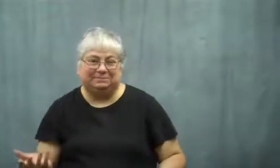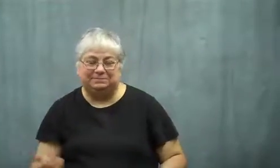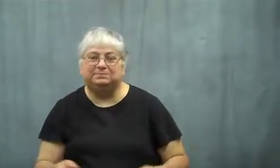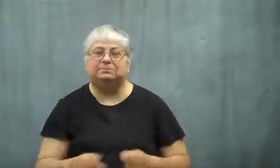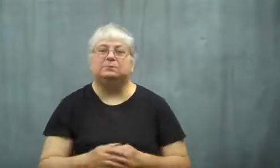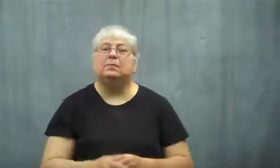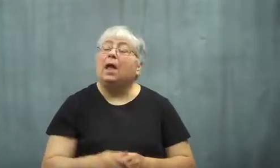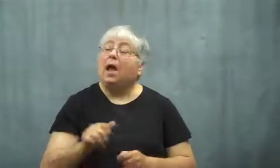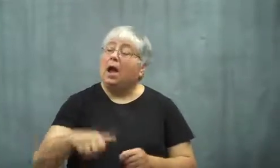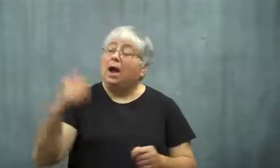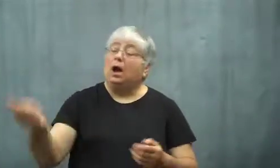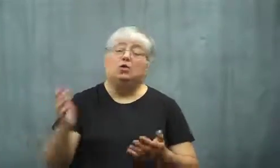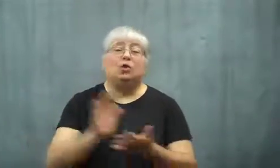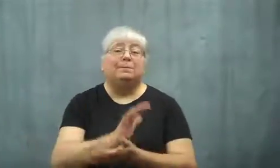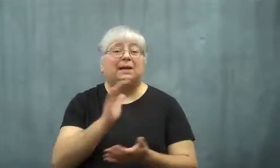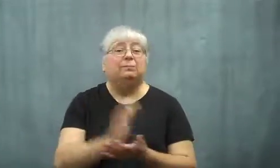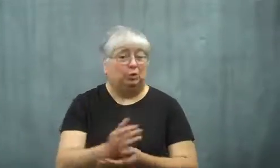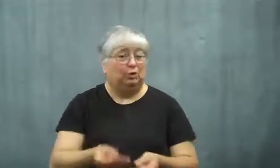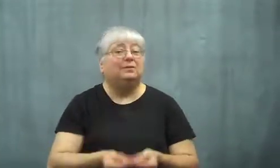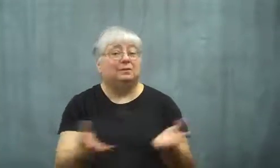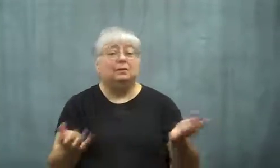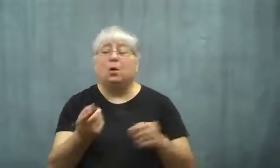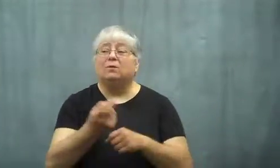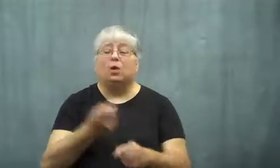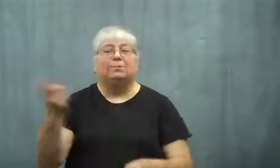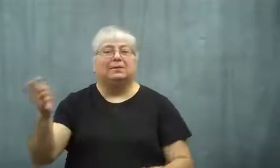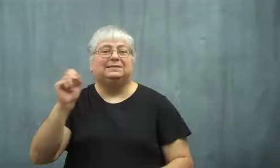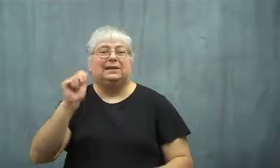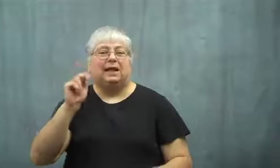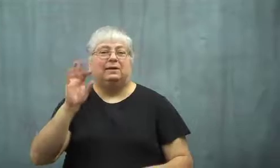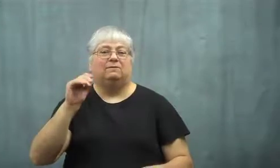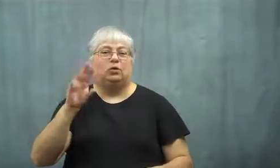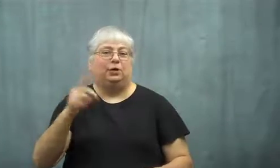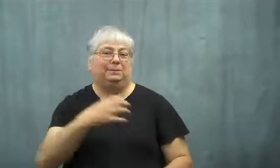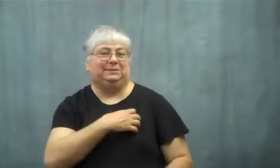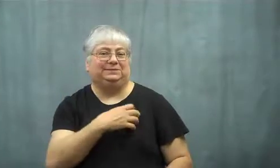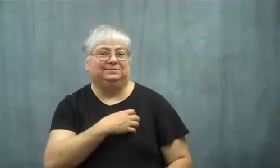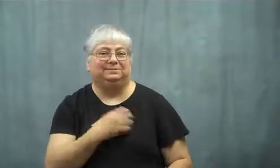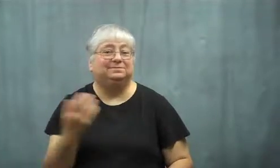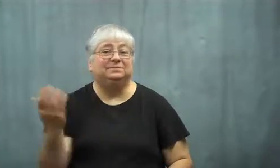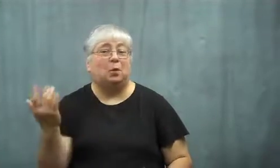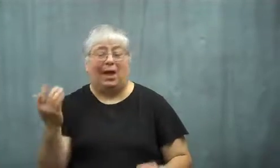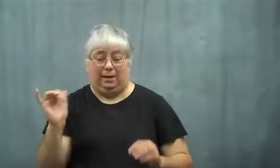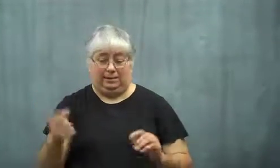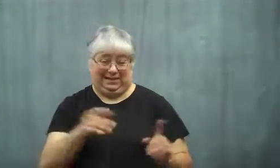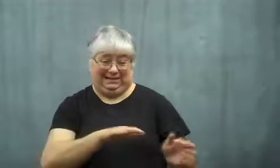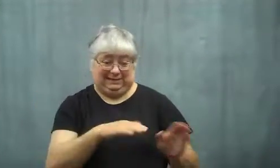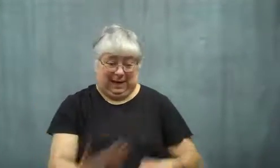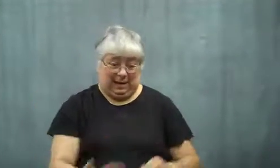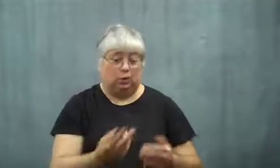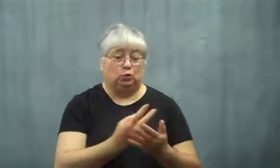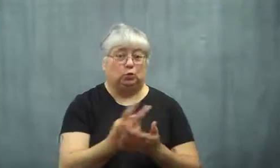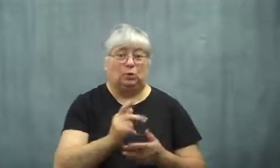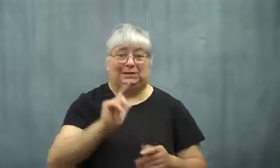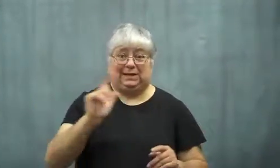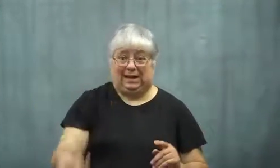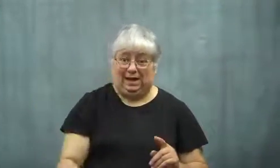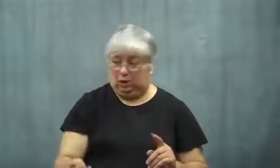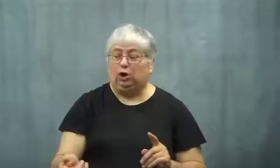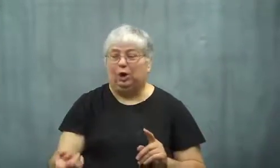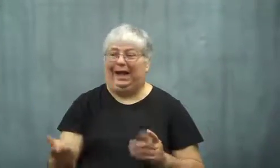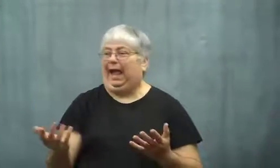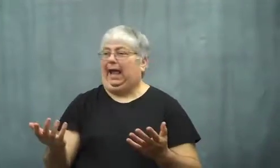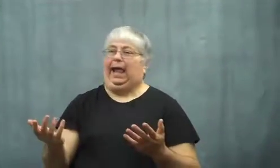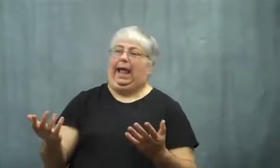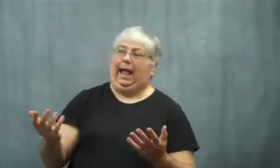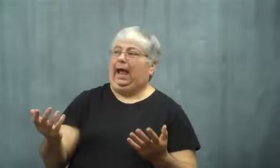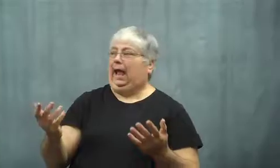Another document released was from the Sanford police.